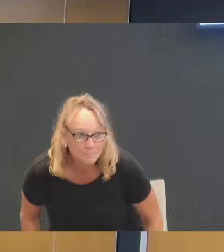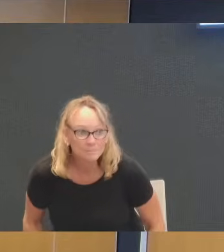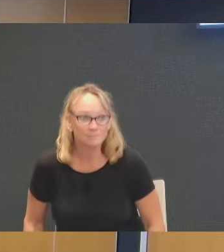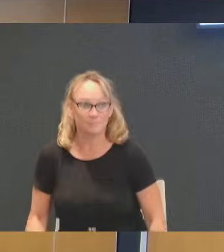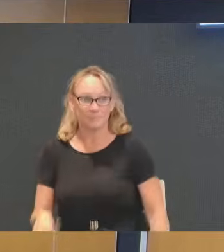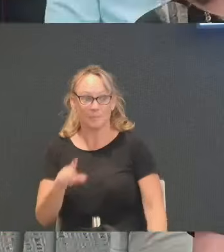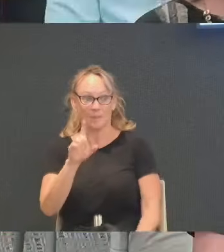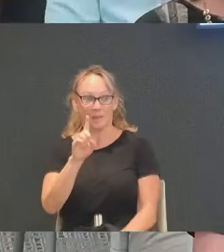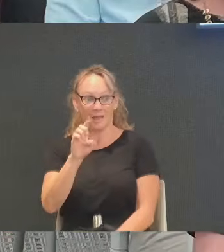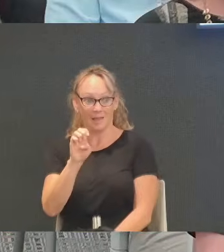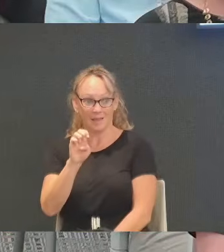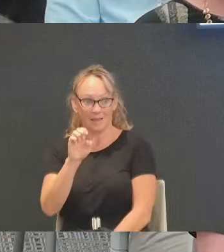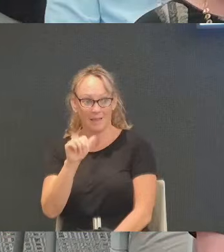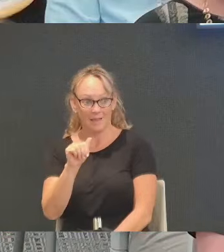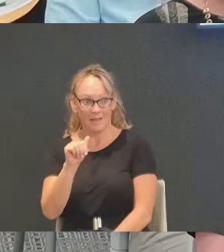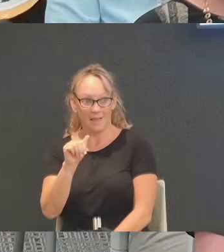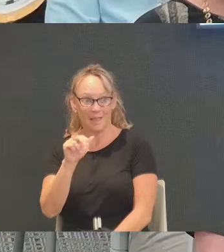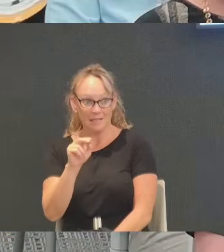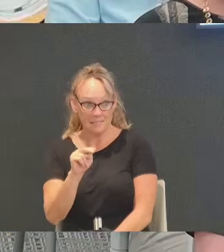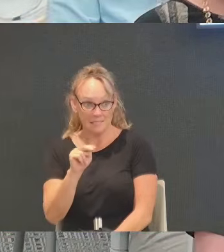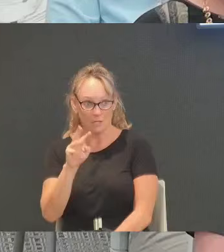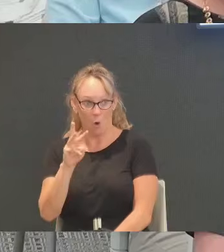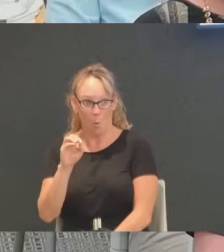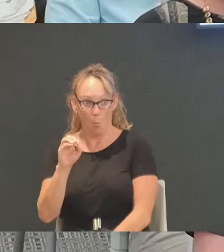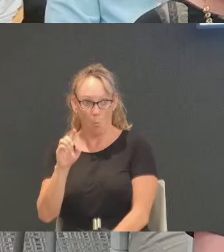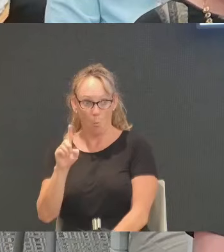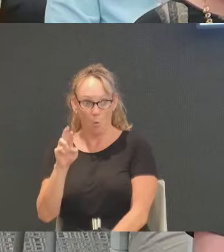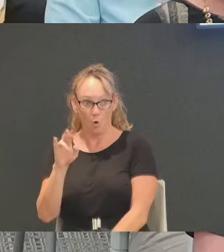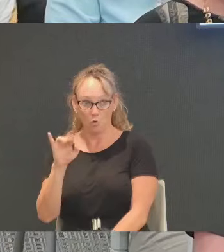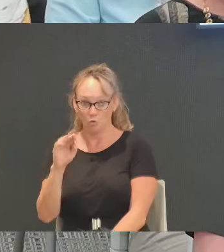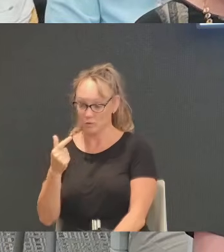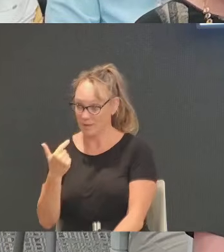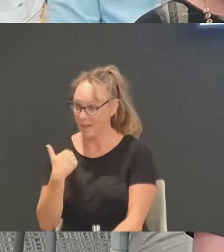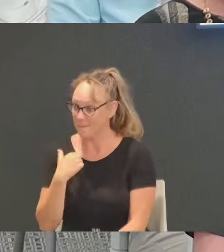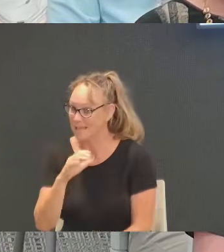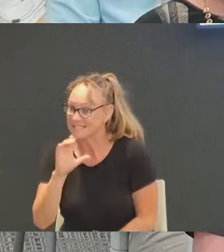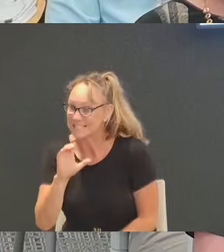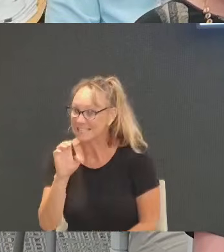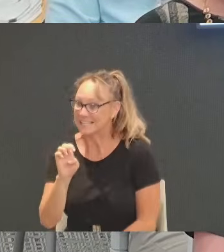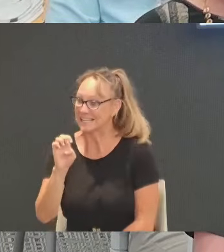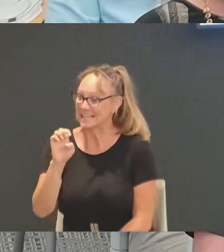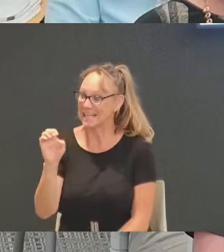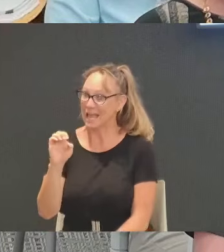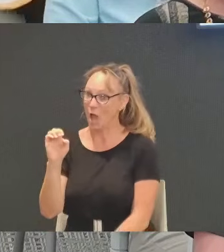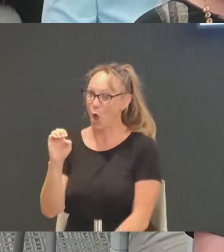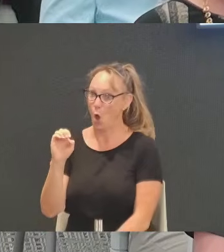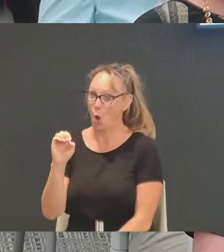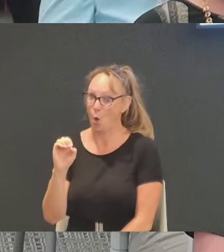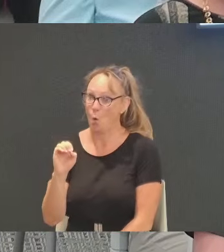Hi, I am Dean Woodring. I'm the CEO of 4C for Children. And although we do not directly benefit